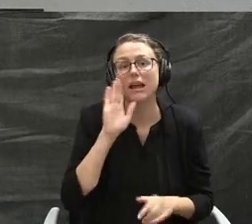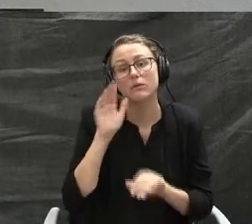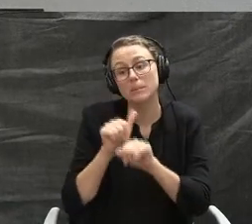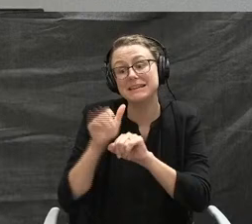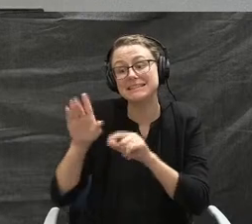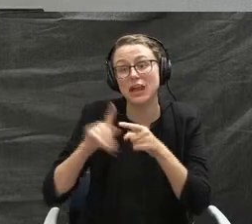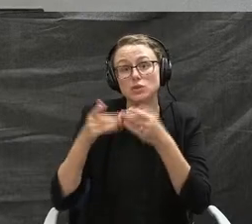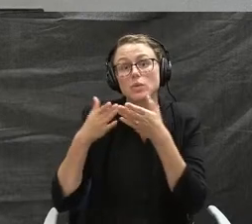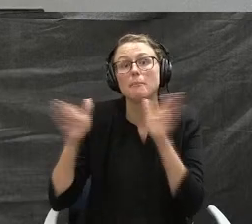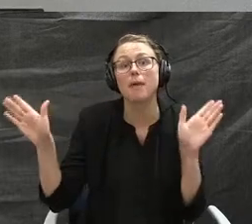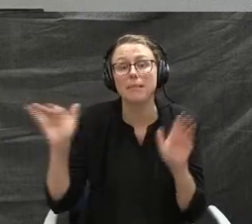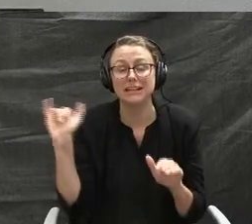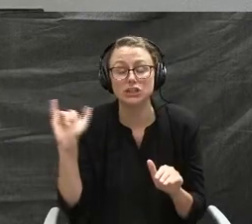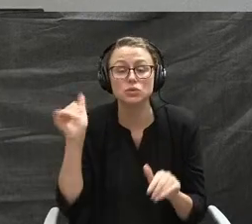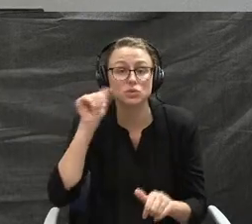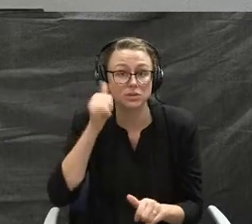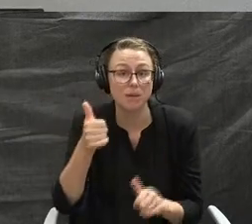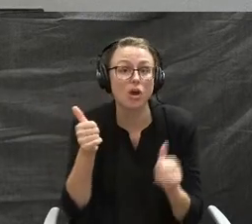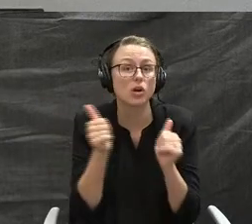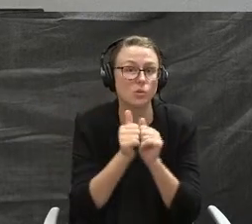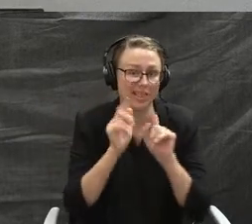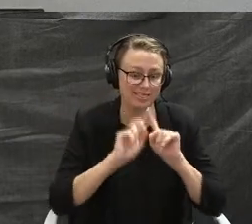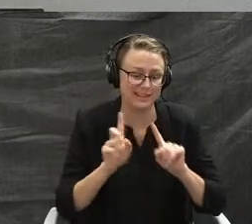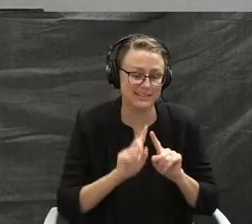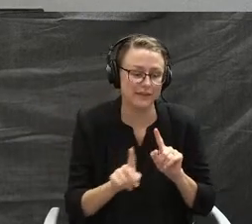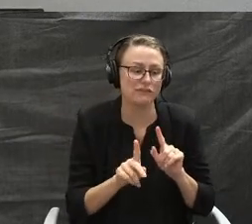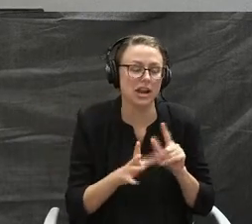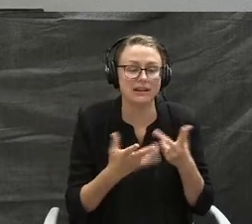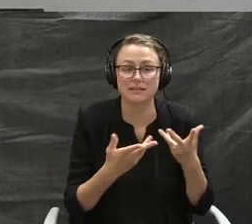sent to the public as well. With those different protocols are